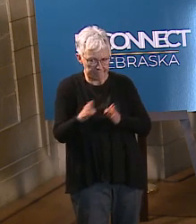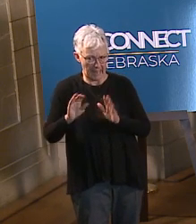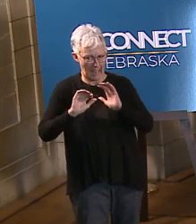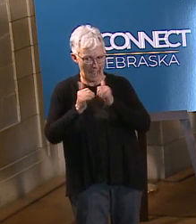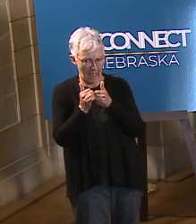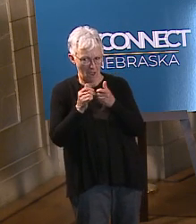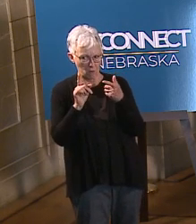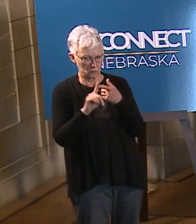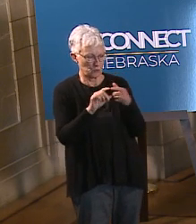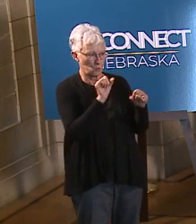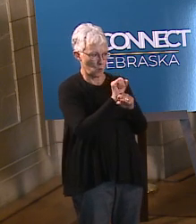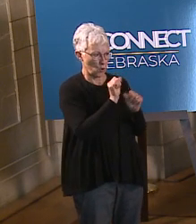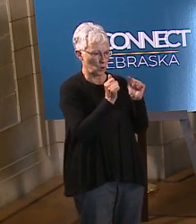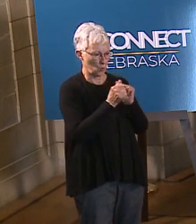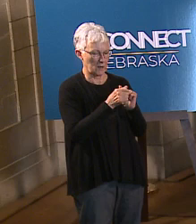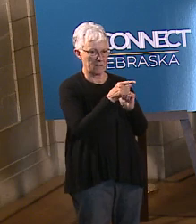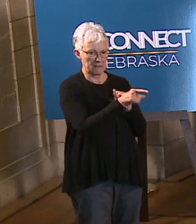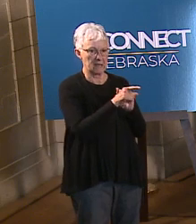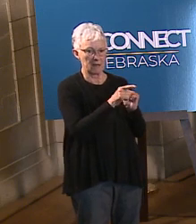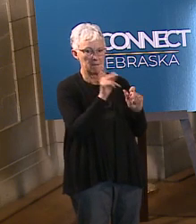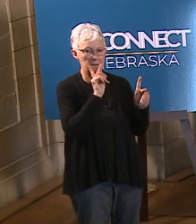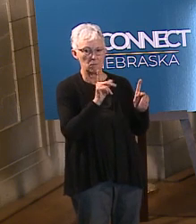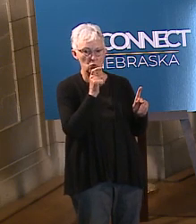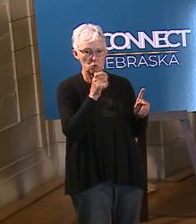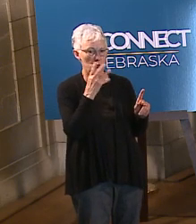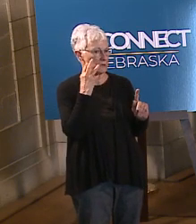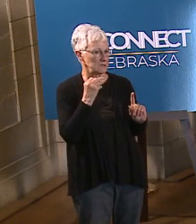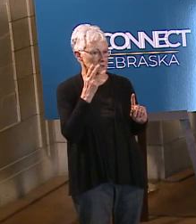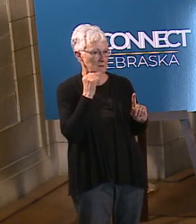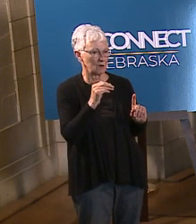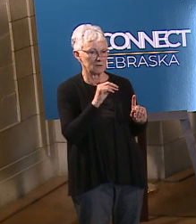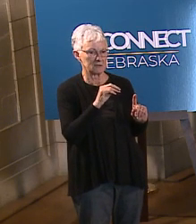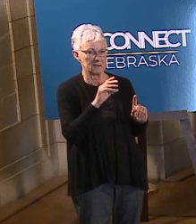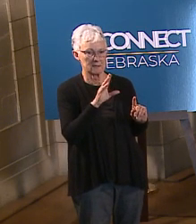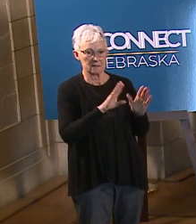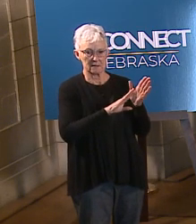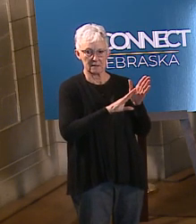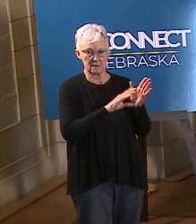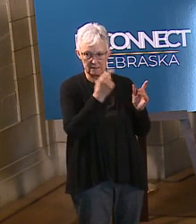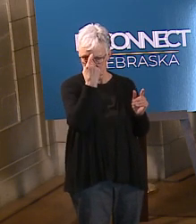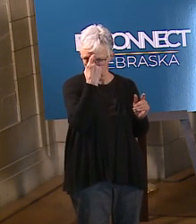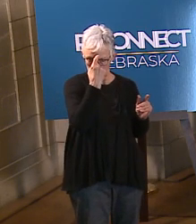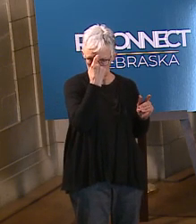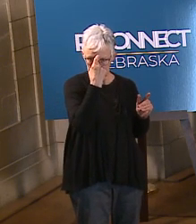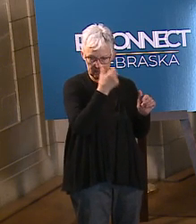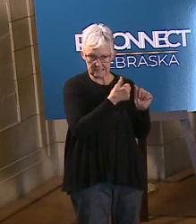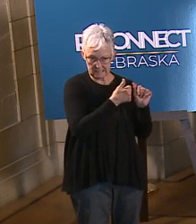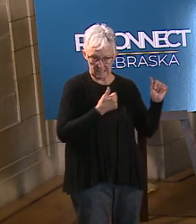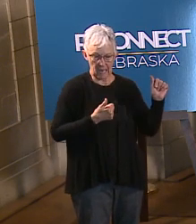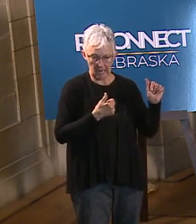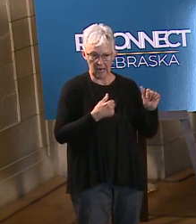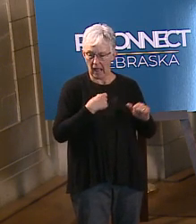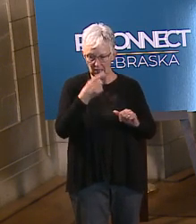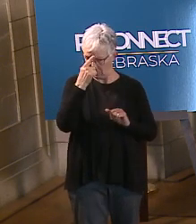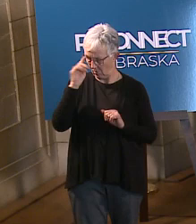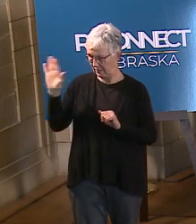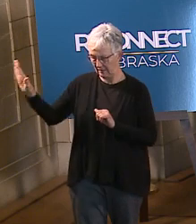PLANS TO, YOU KNOW, WORKING ON PLANS TO, HOW TO ADDRESS THOSE ISSUES, BUT IF THE LEGISLATURE